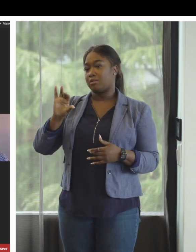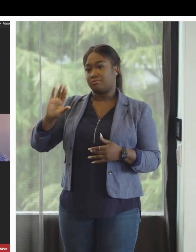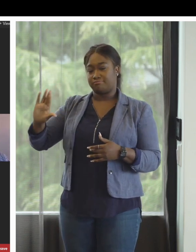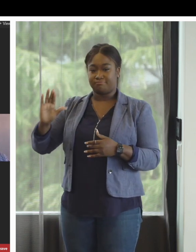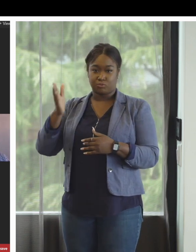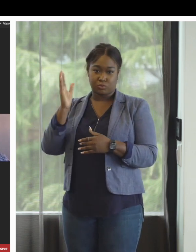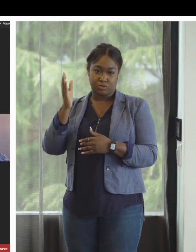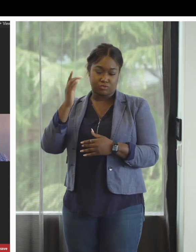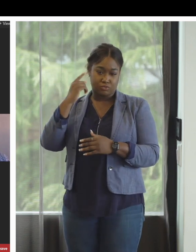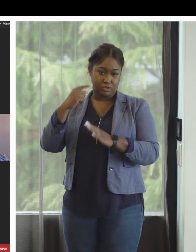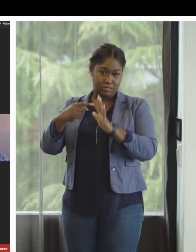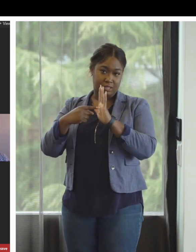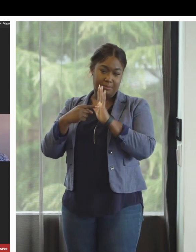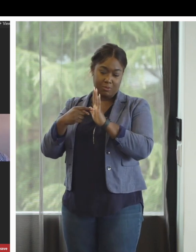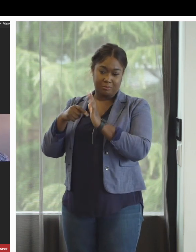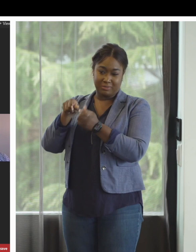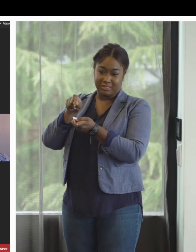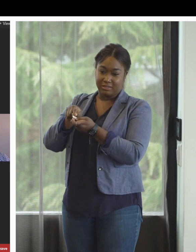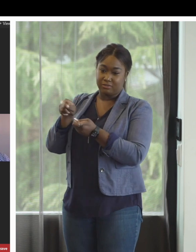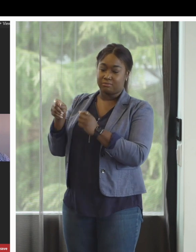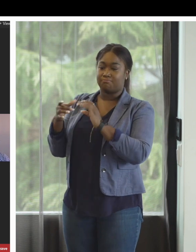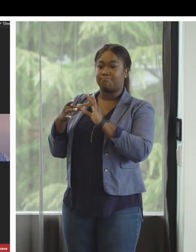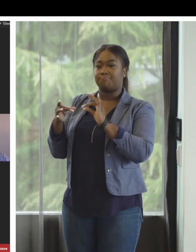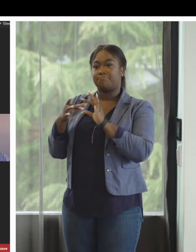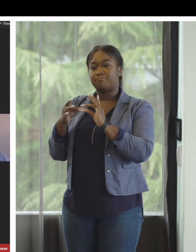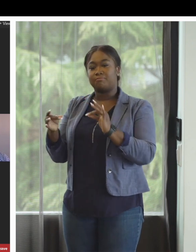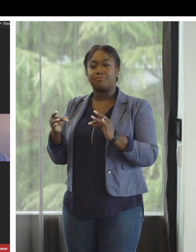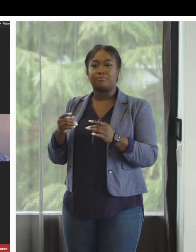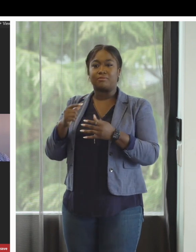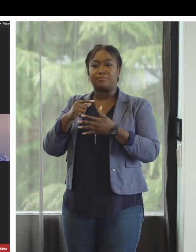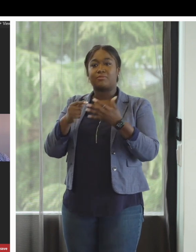Presentation in particular are things we're working on